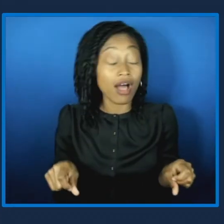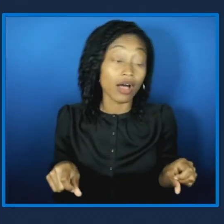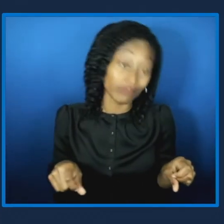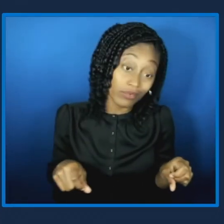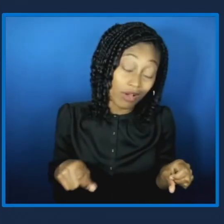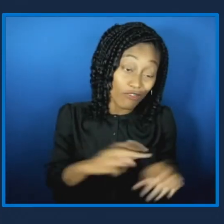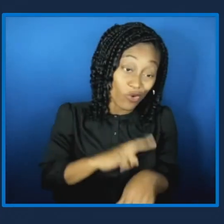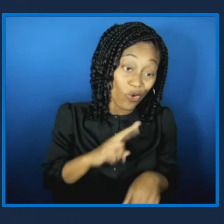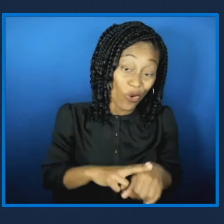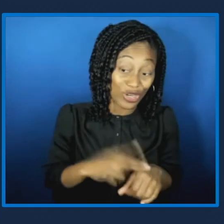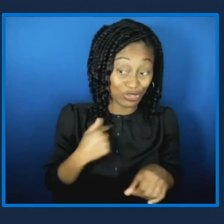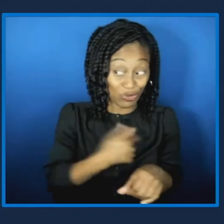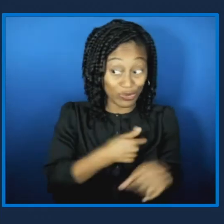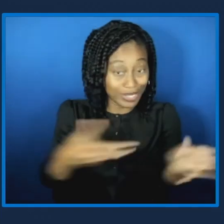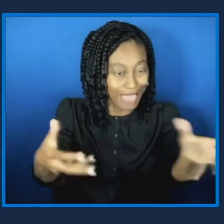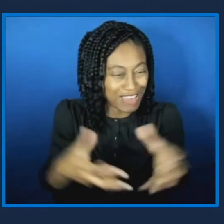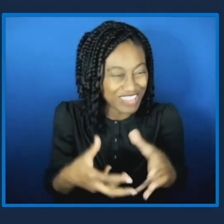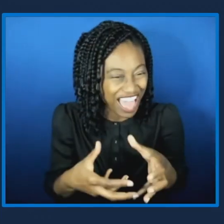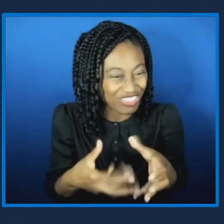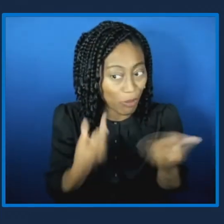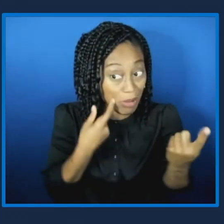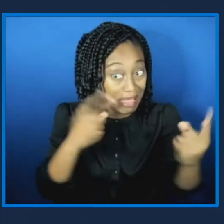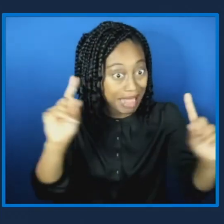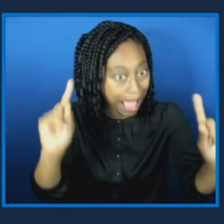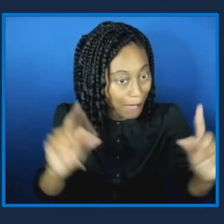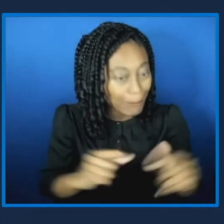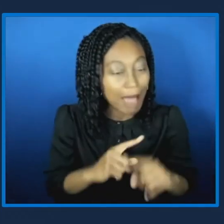And we are seeing with more market research